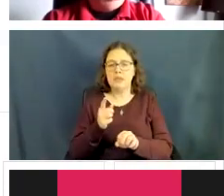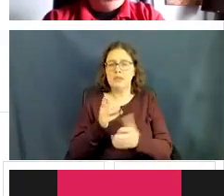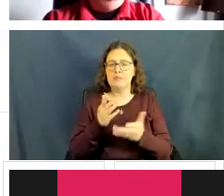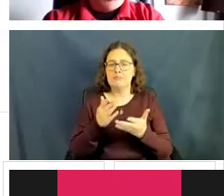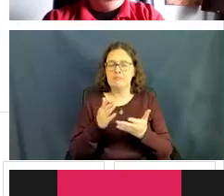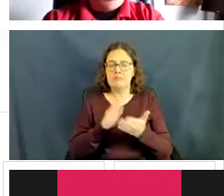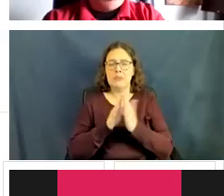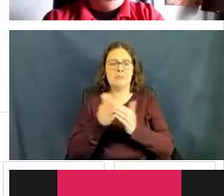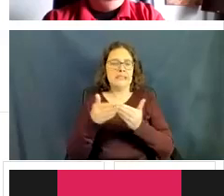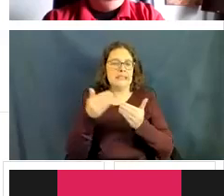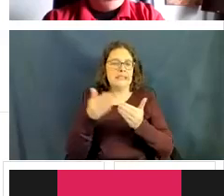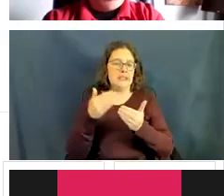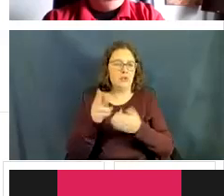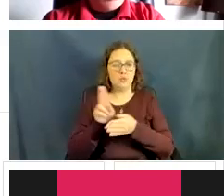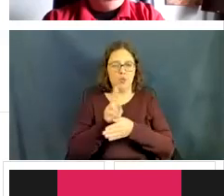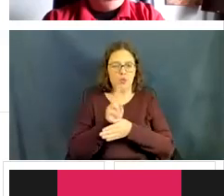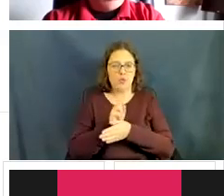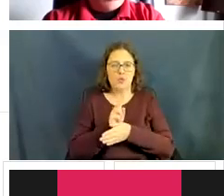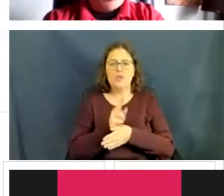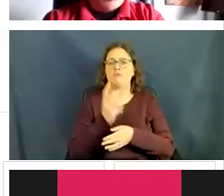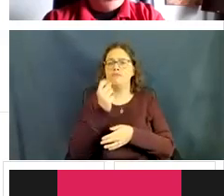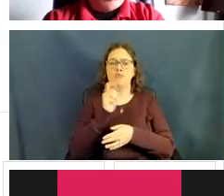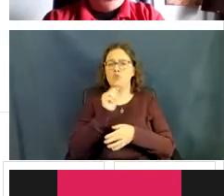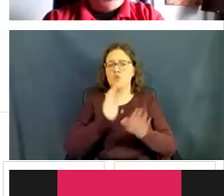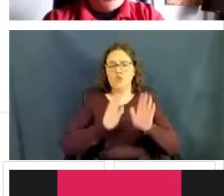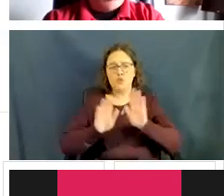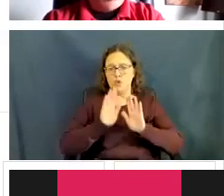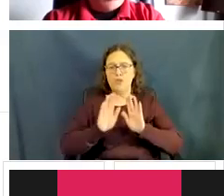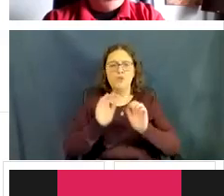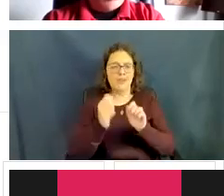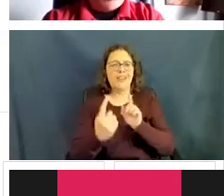to notice is the blue background, there we go.